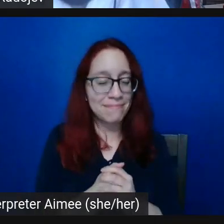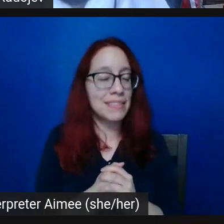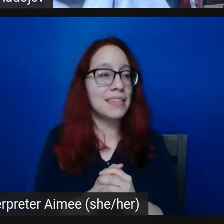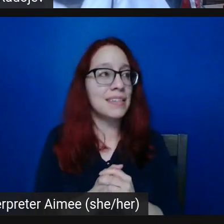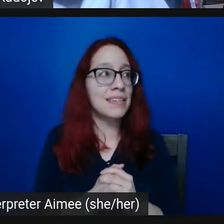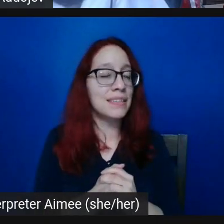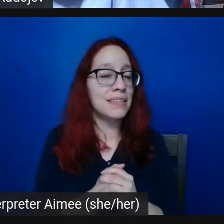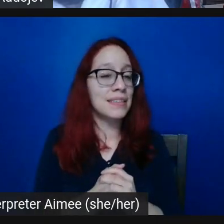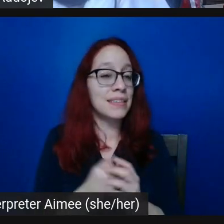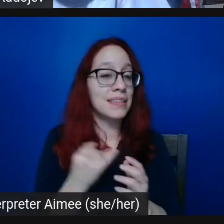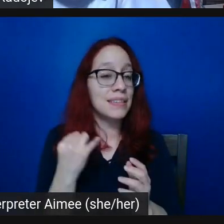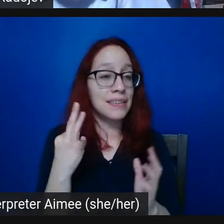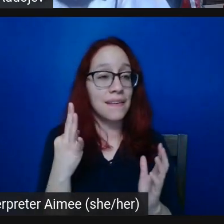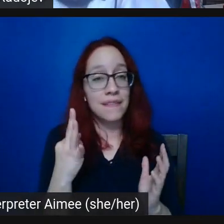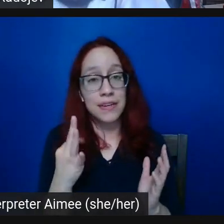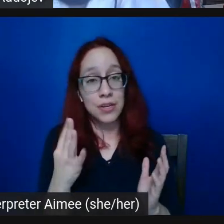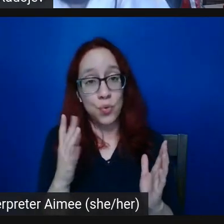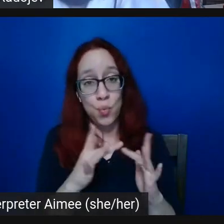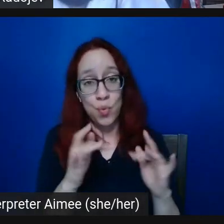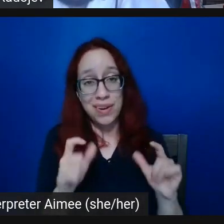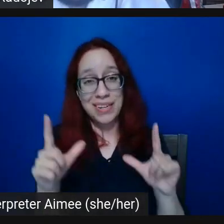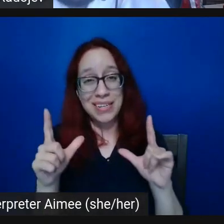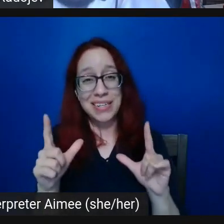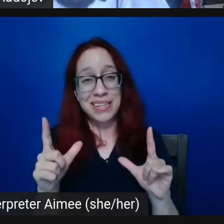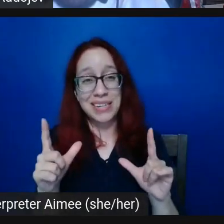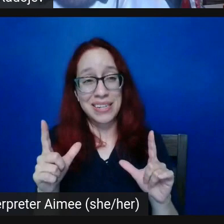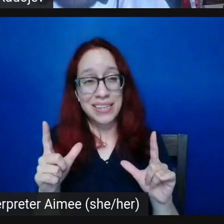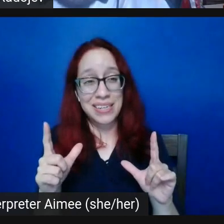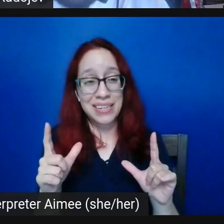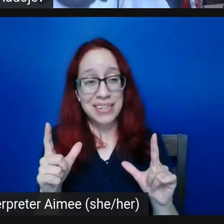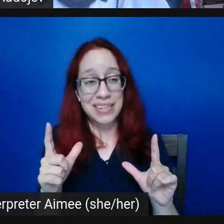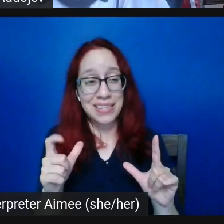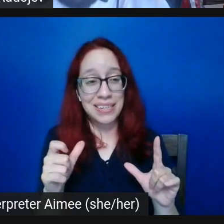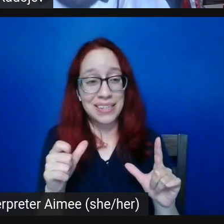If a website is showing an access of information